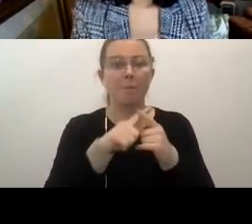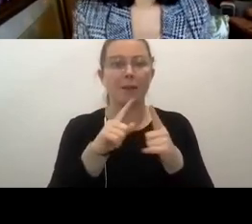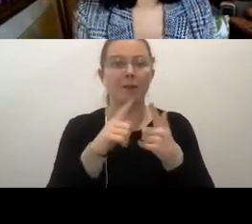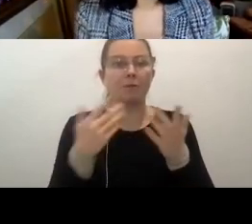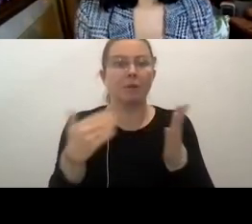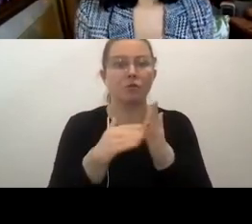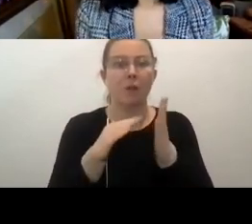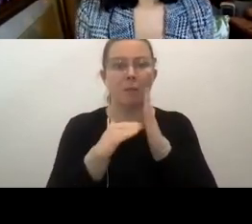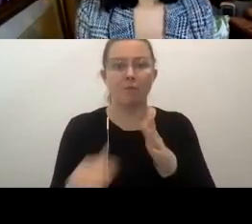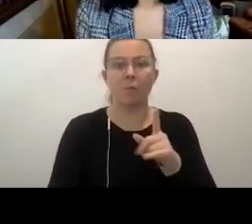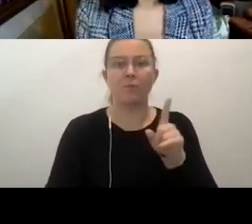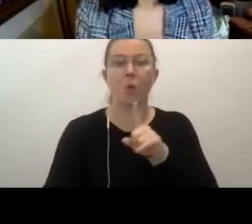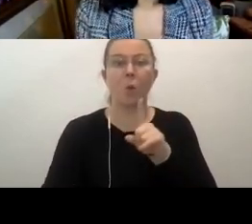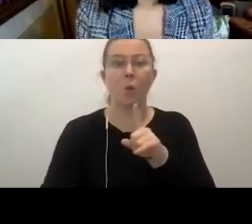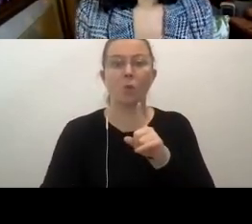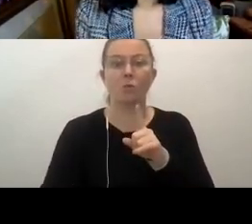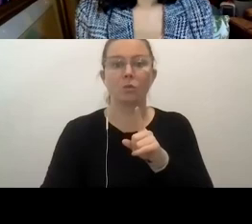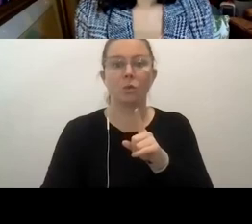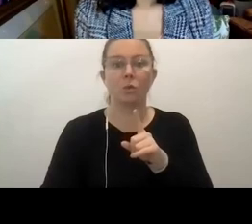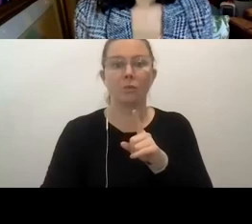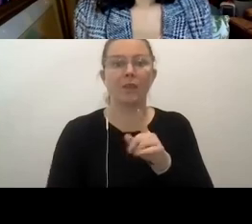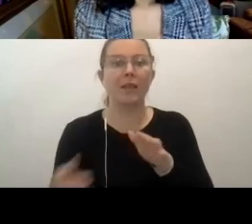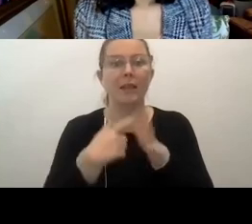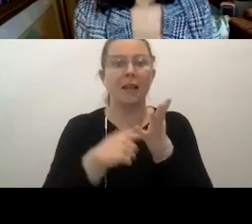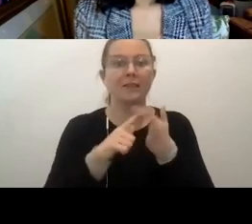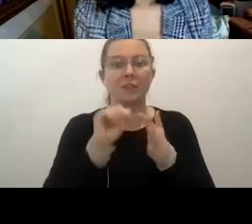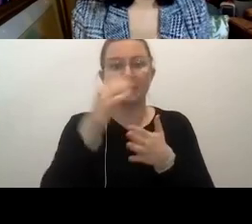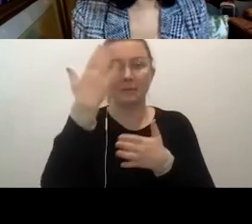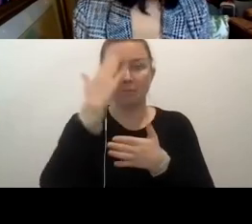I also relate to Kate's experience."